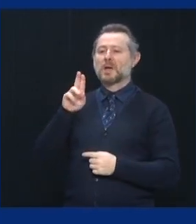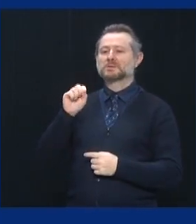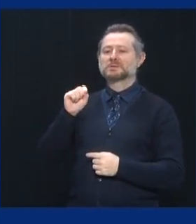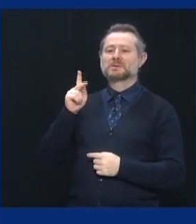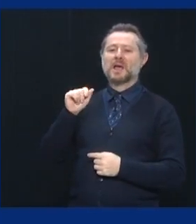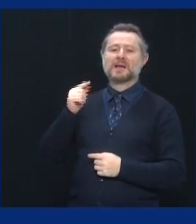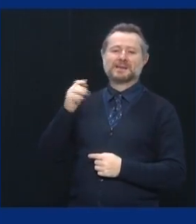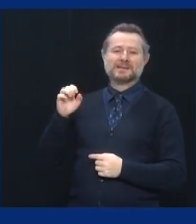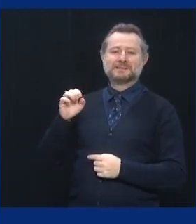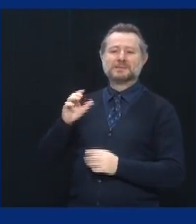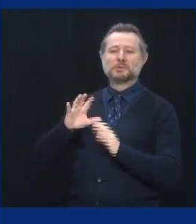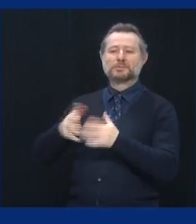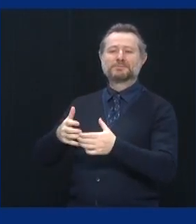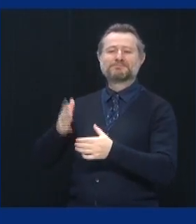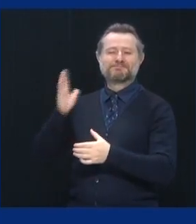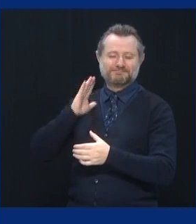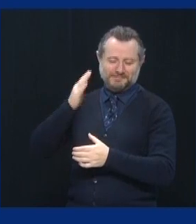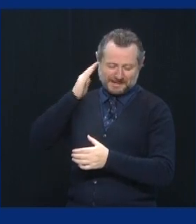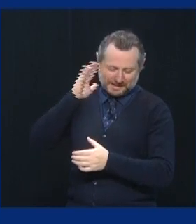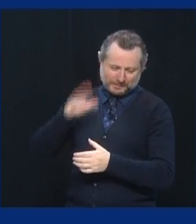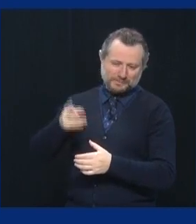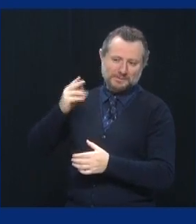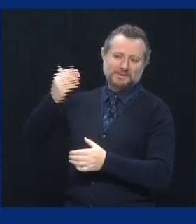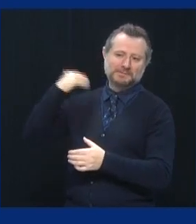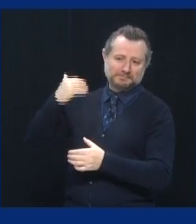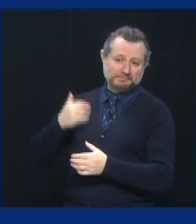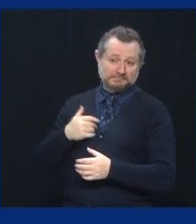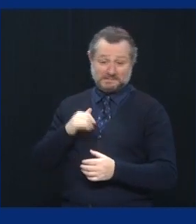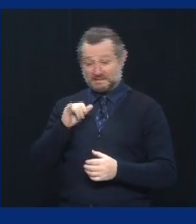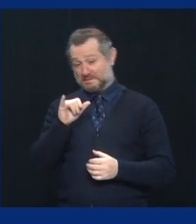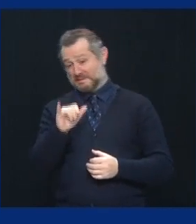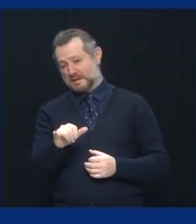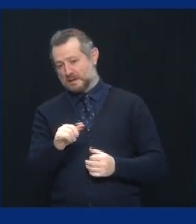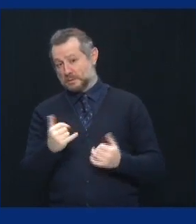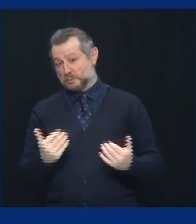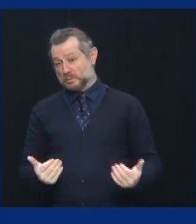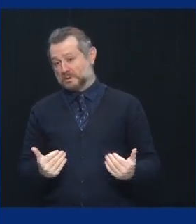YES, THERE'S RACISM, YES, THERE'S DISCRIMINATION, YES, THERE WAS THE TUSKEGEE